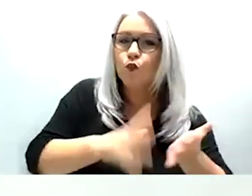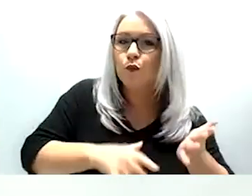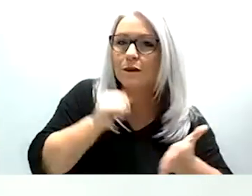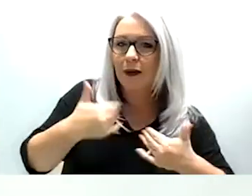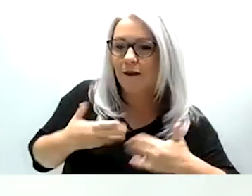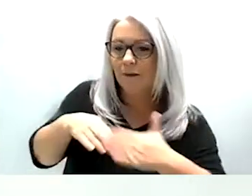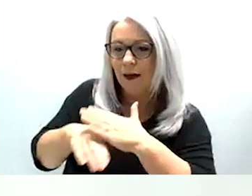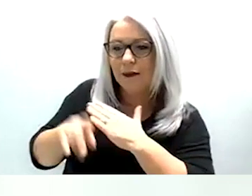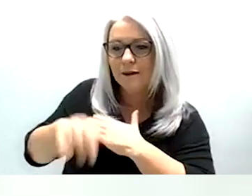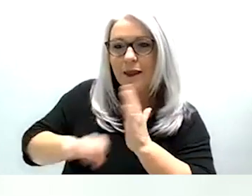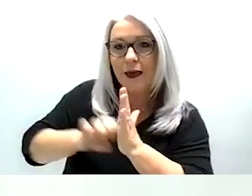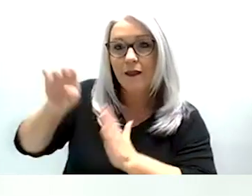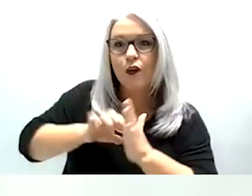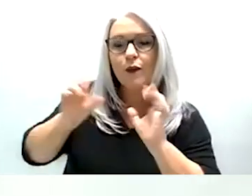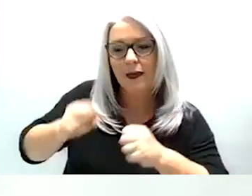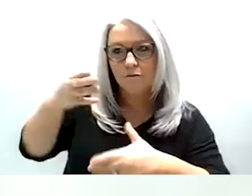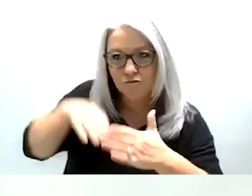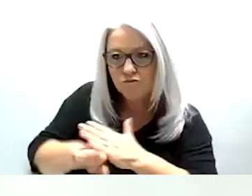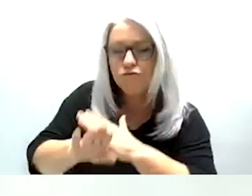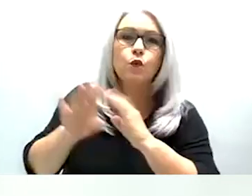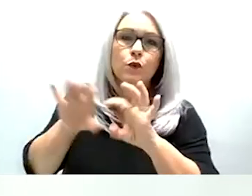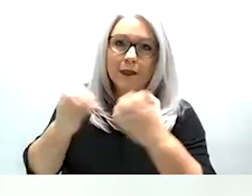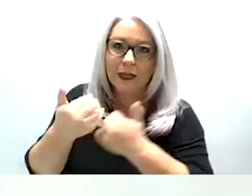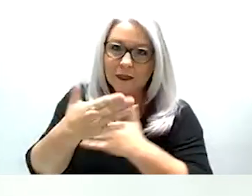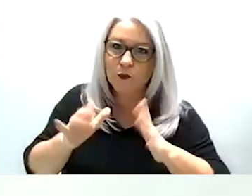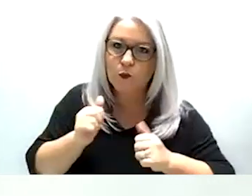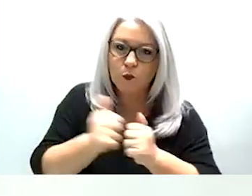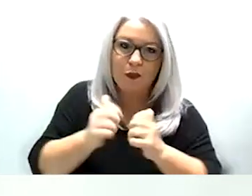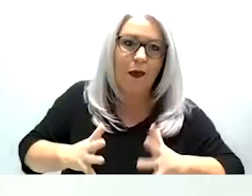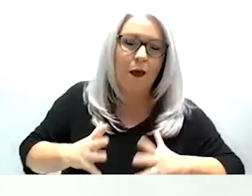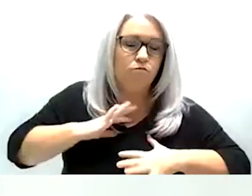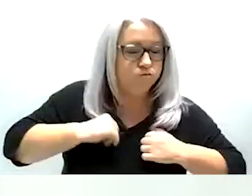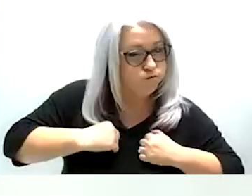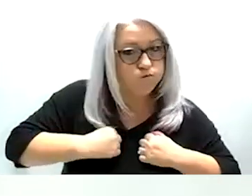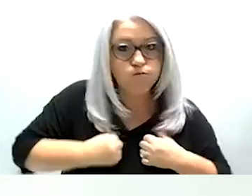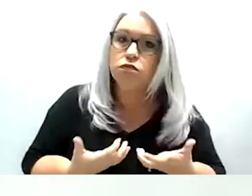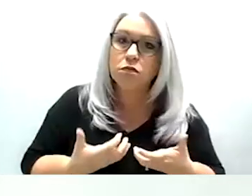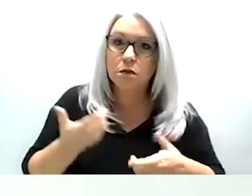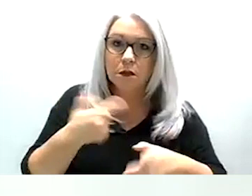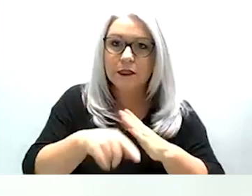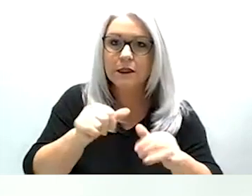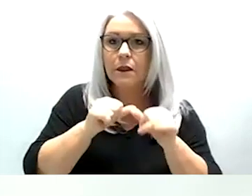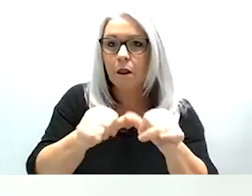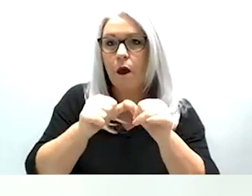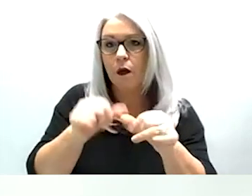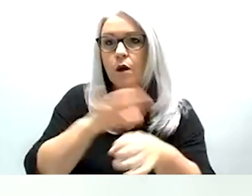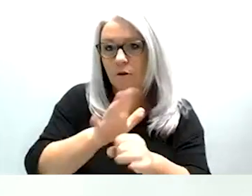him to get to his classrooms without exacerbating the symptoms of his long COVID. And so we would always say that